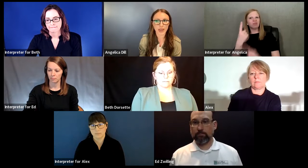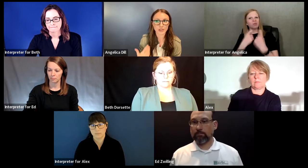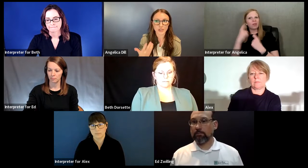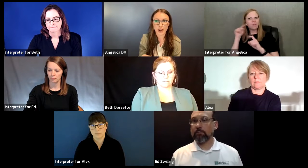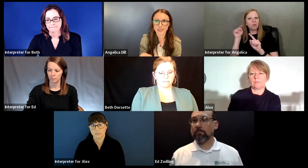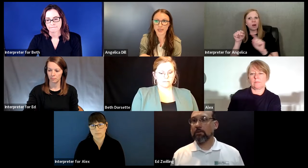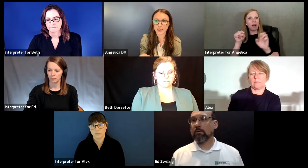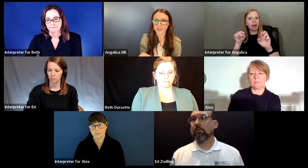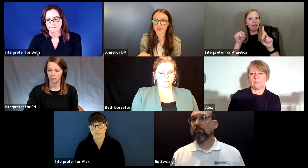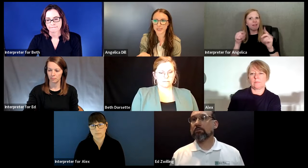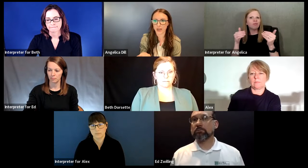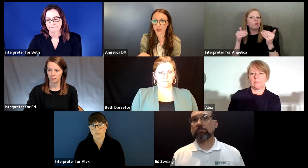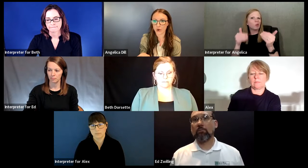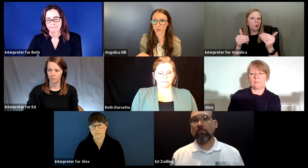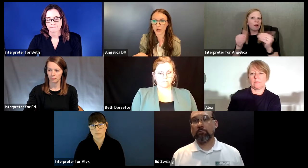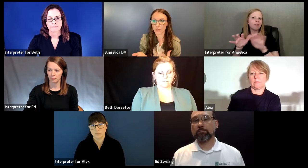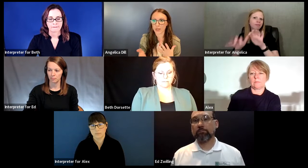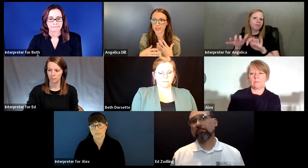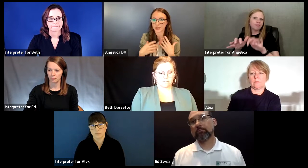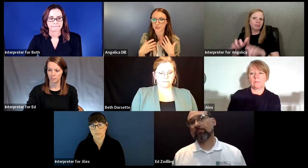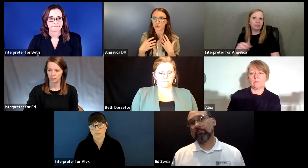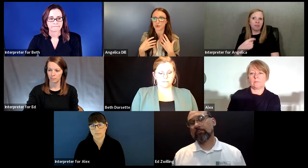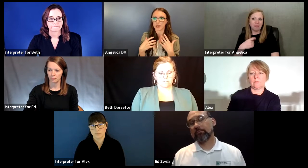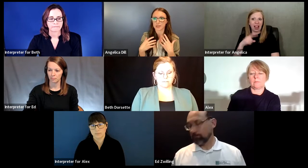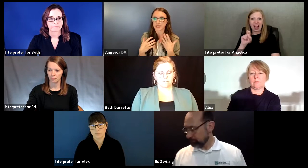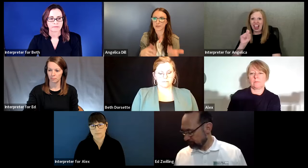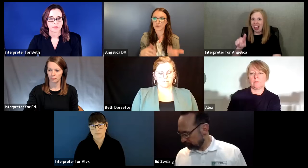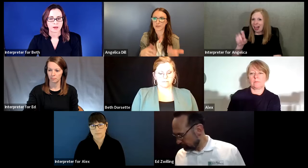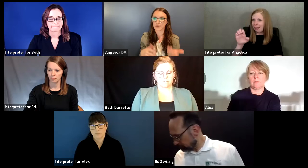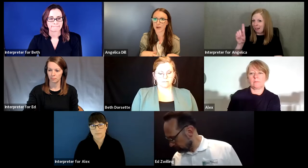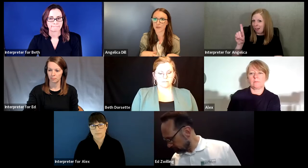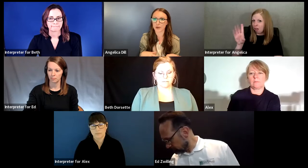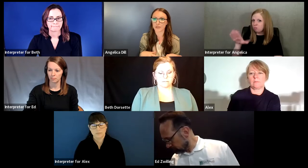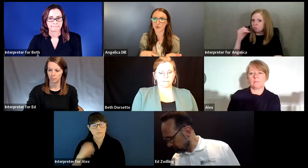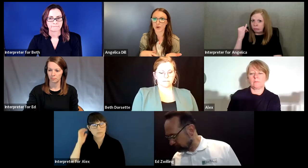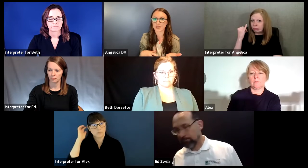I also asked Ed just a second ago, we are willing to stay a few minutes after if you